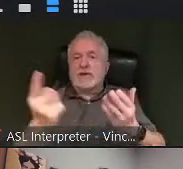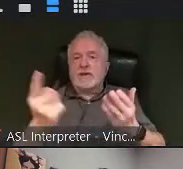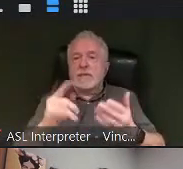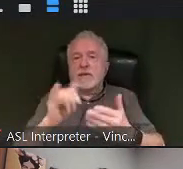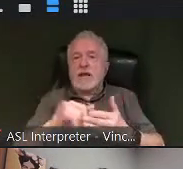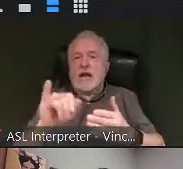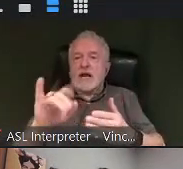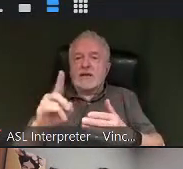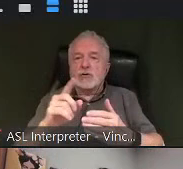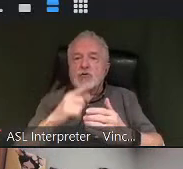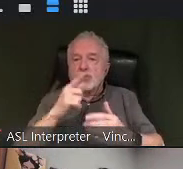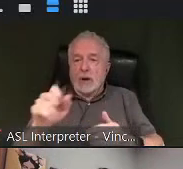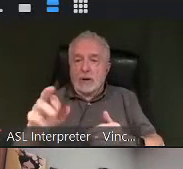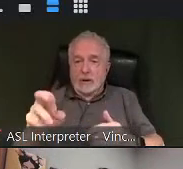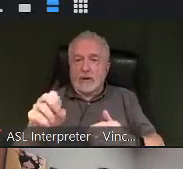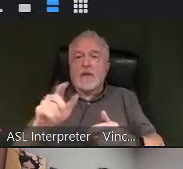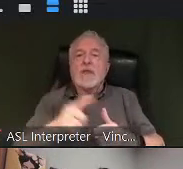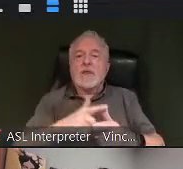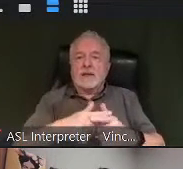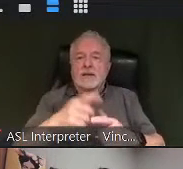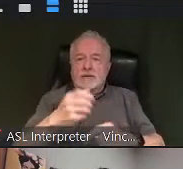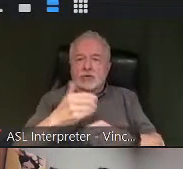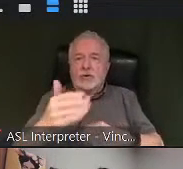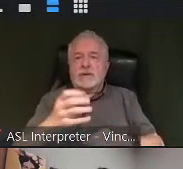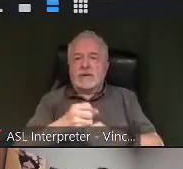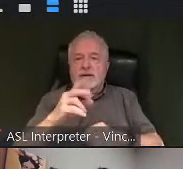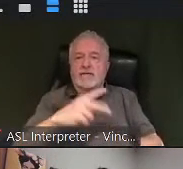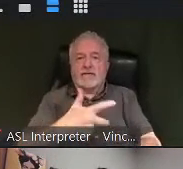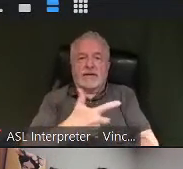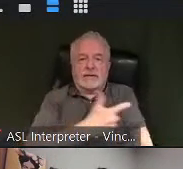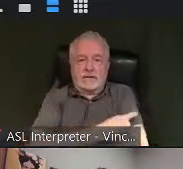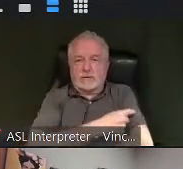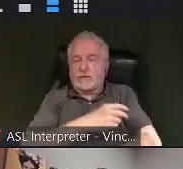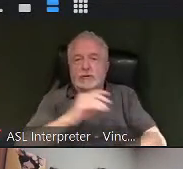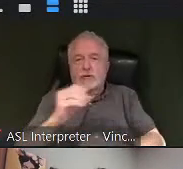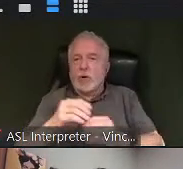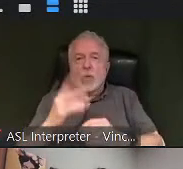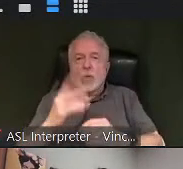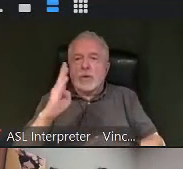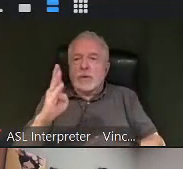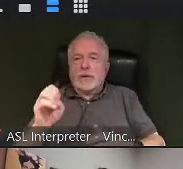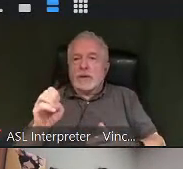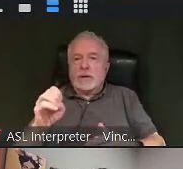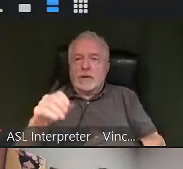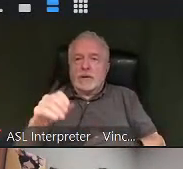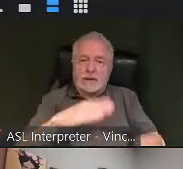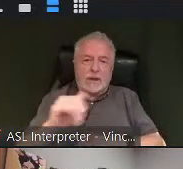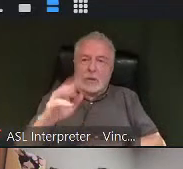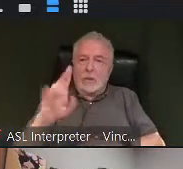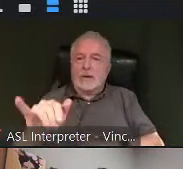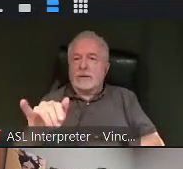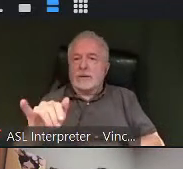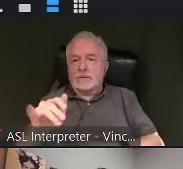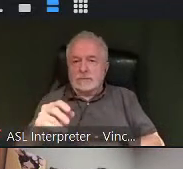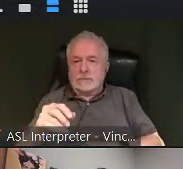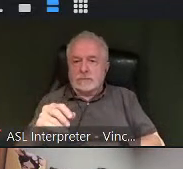I.D. where you are and then go ahead and get the vaccine. No one will be sent away.